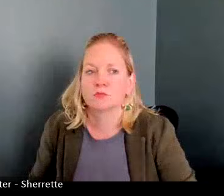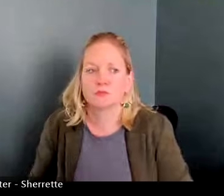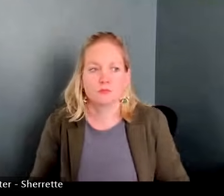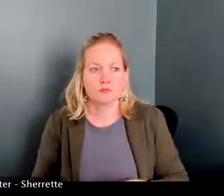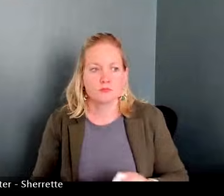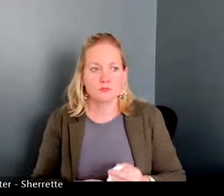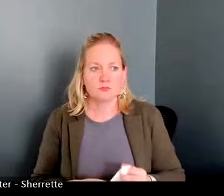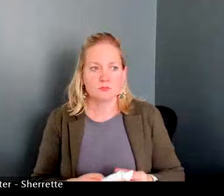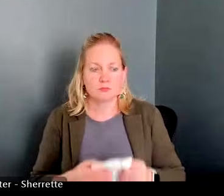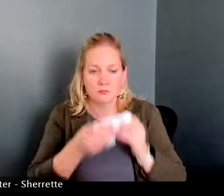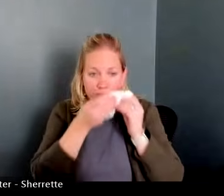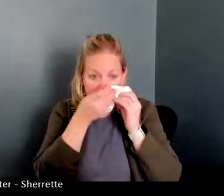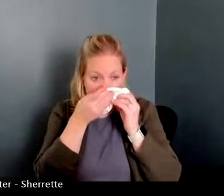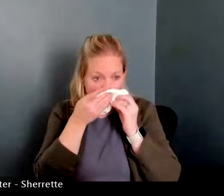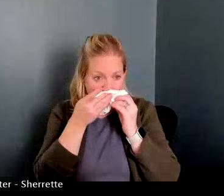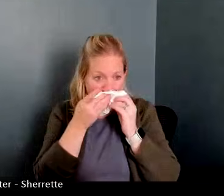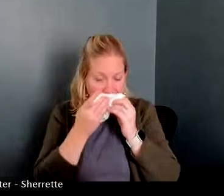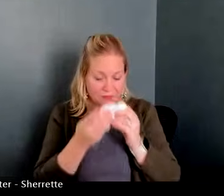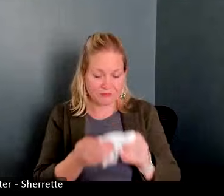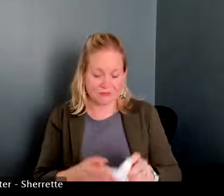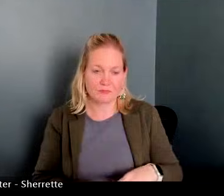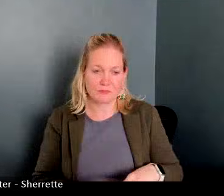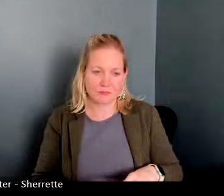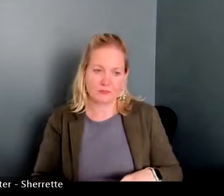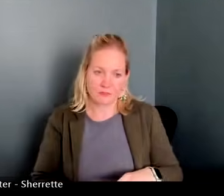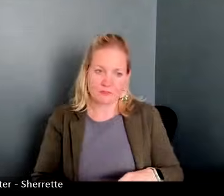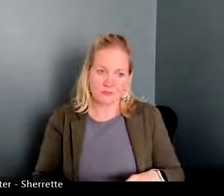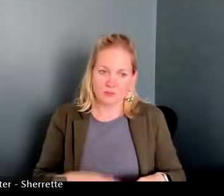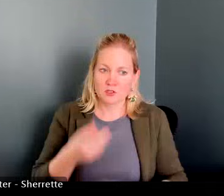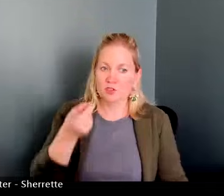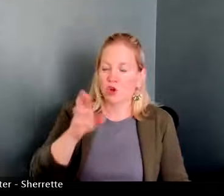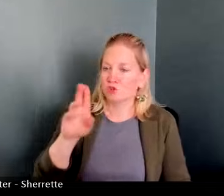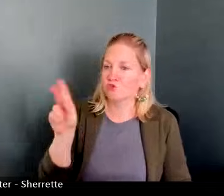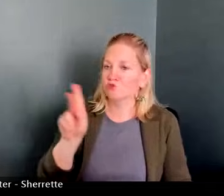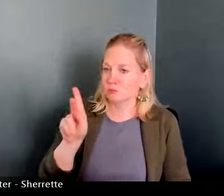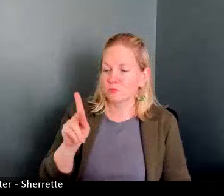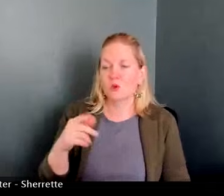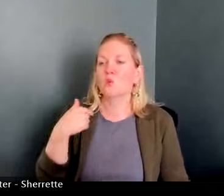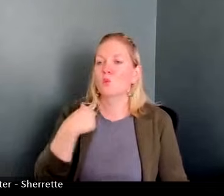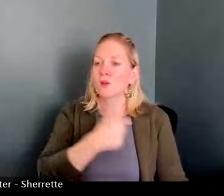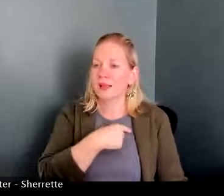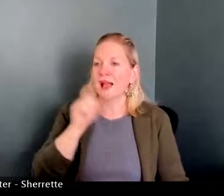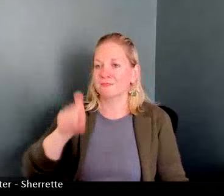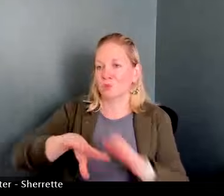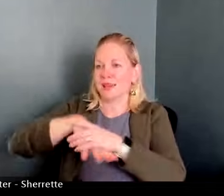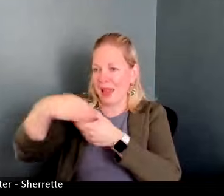Lakshmana Krishnamurti: We have to get in front of the people outside the clinical setting where